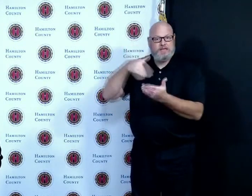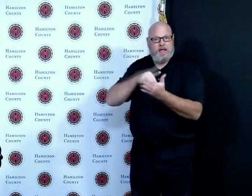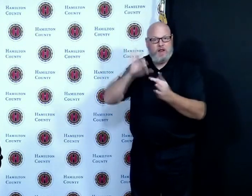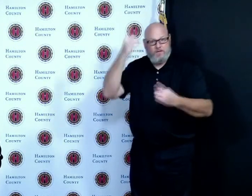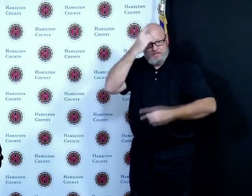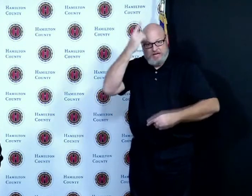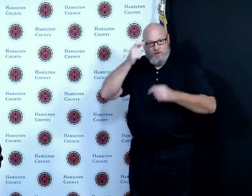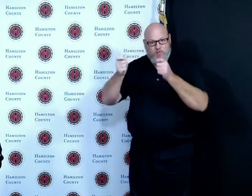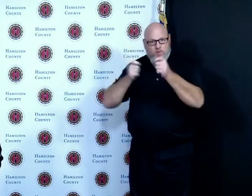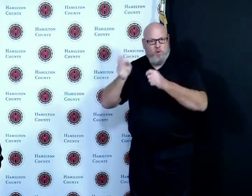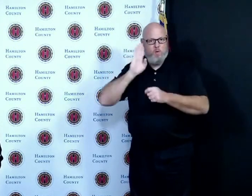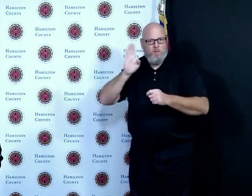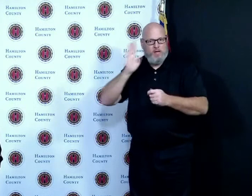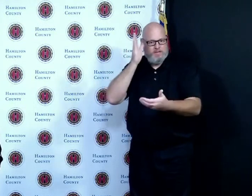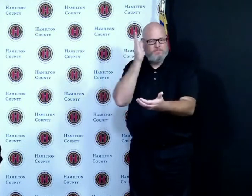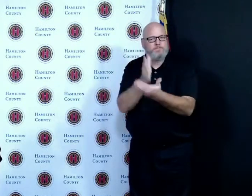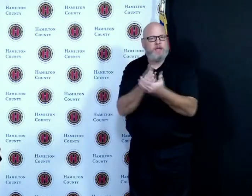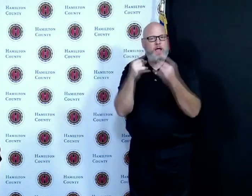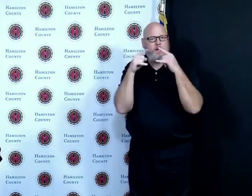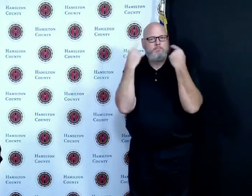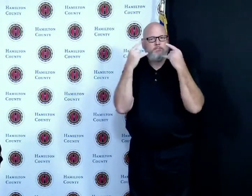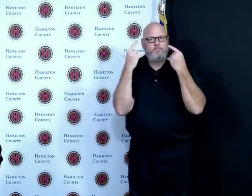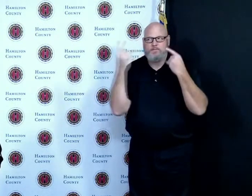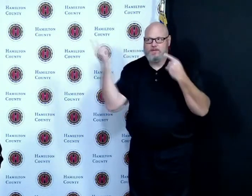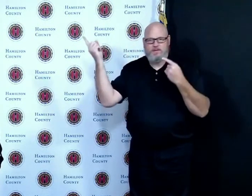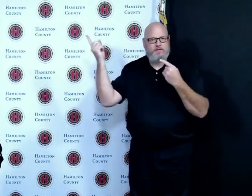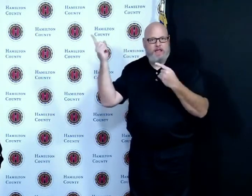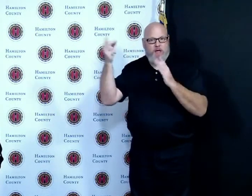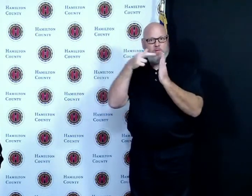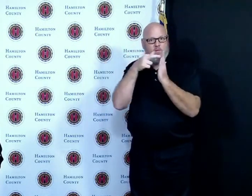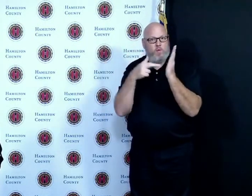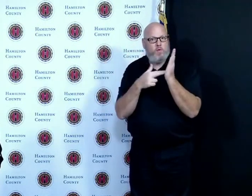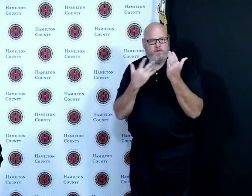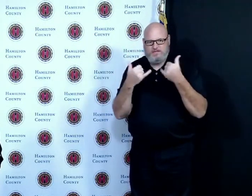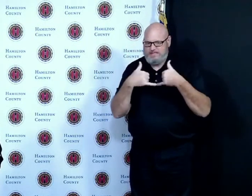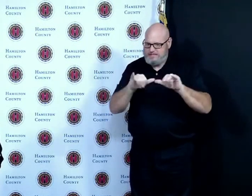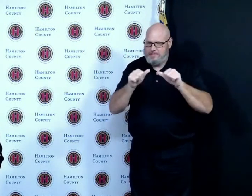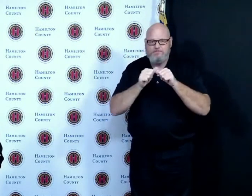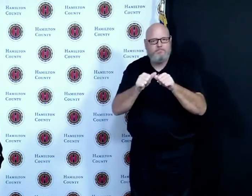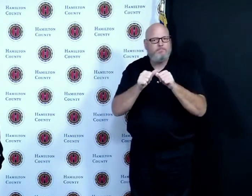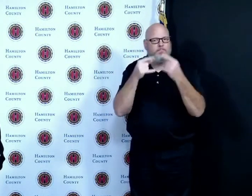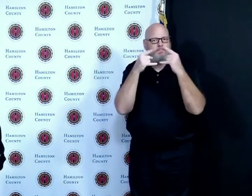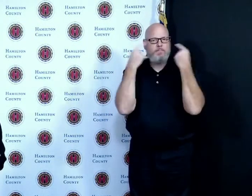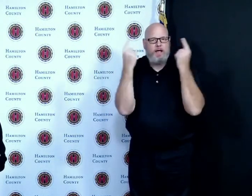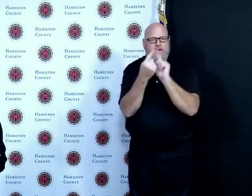make sure that people understand where the help is coming from and how to access that hope so we'll